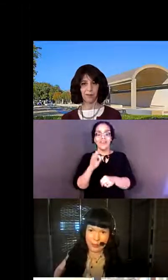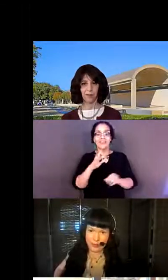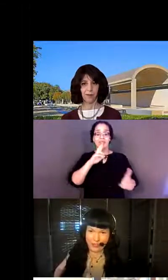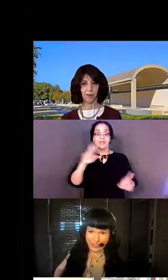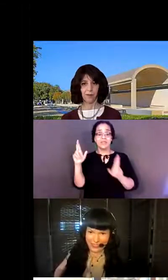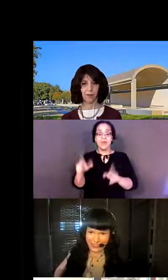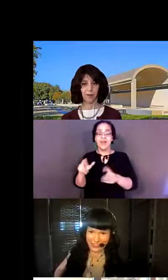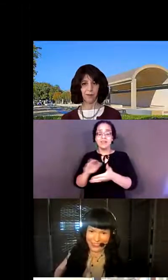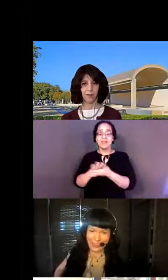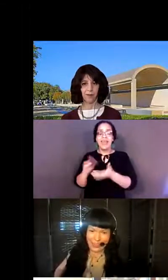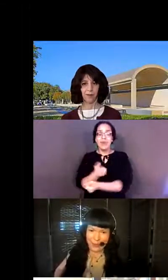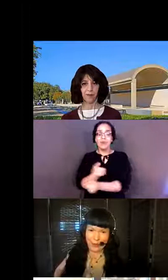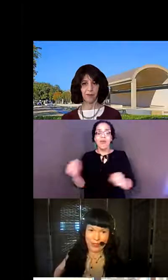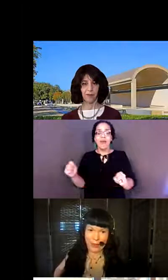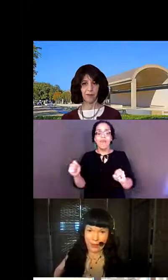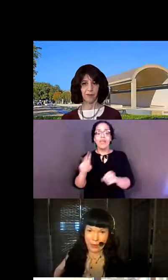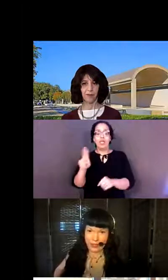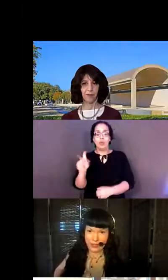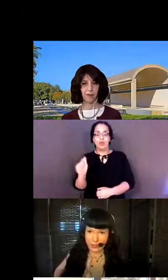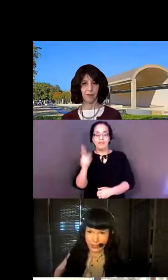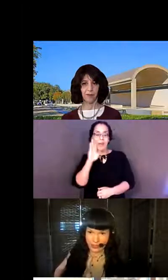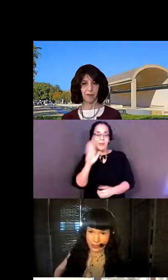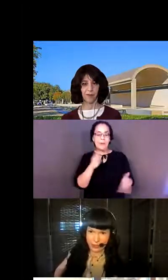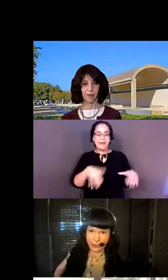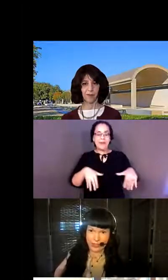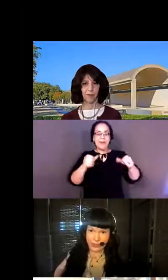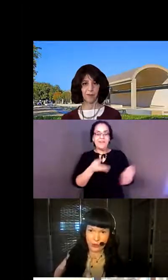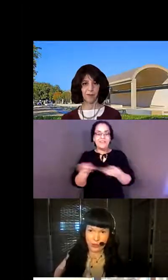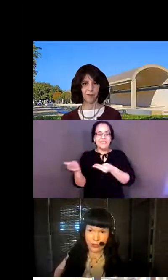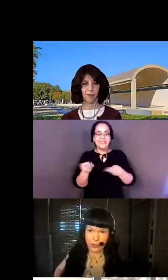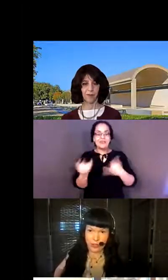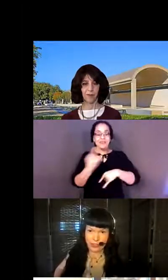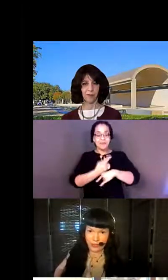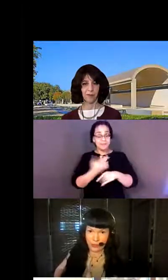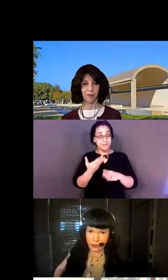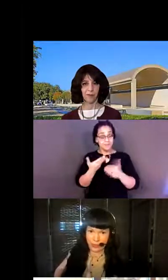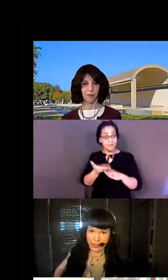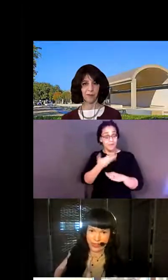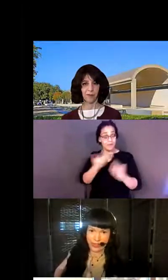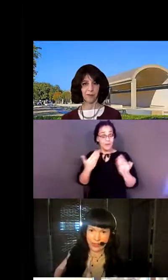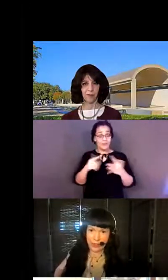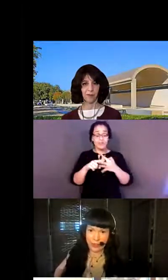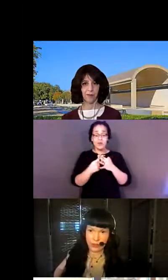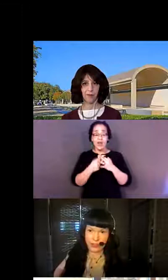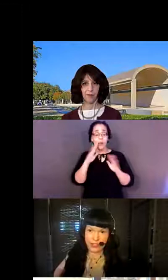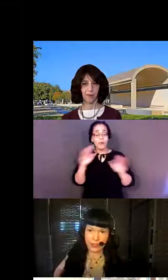facilitating today. Before we get started, I'd like to draw